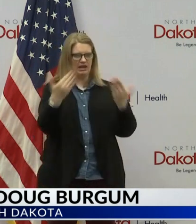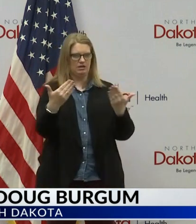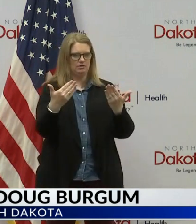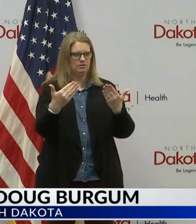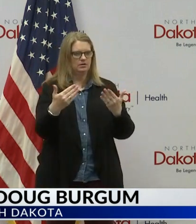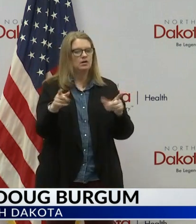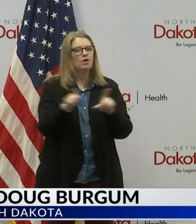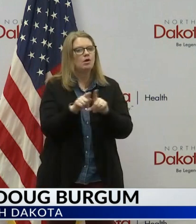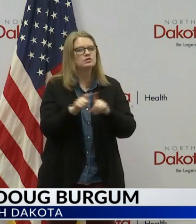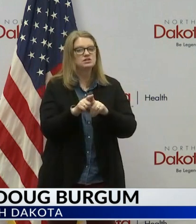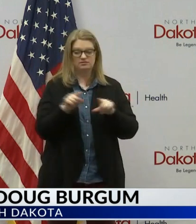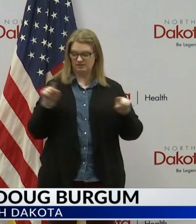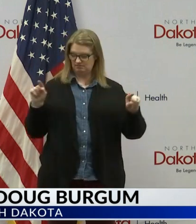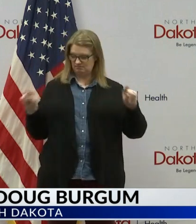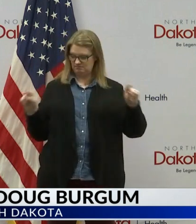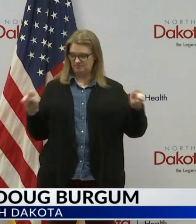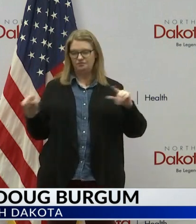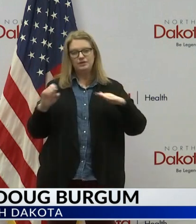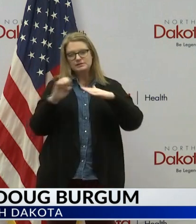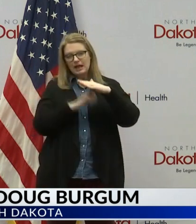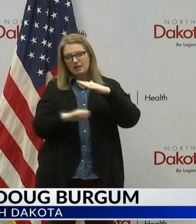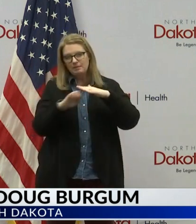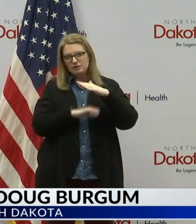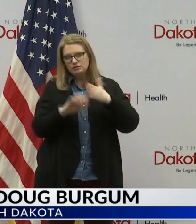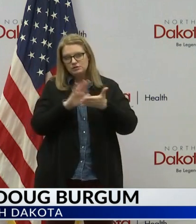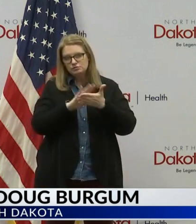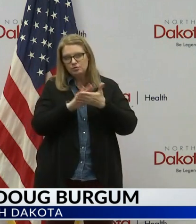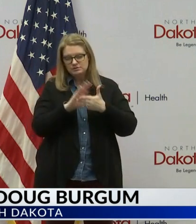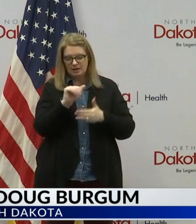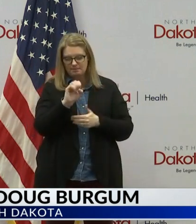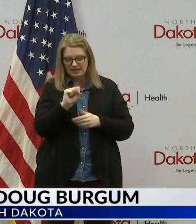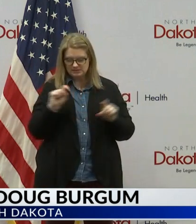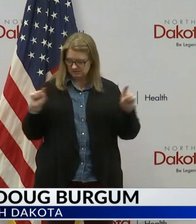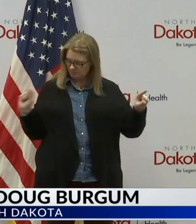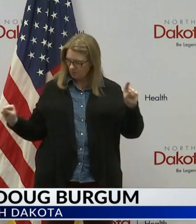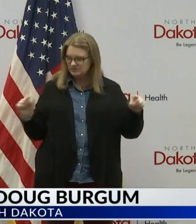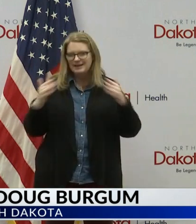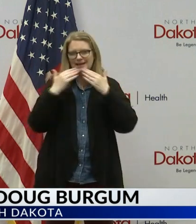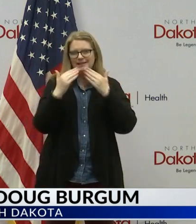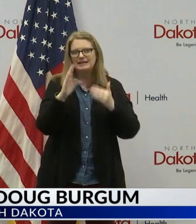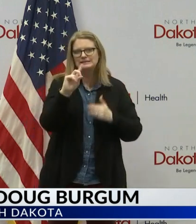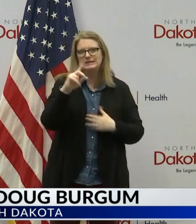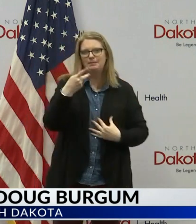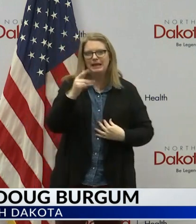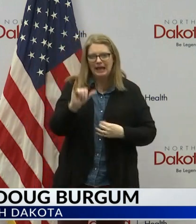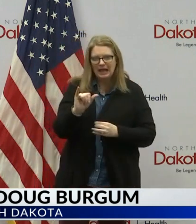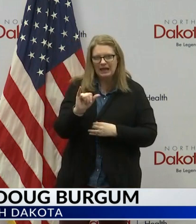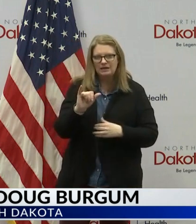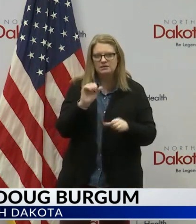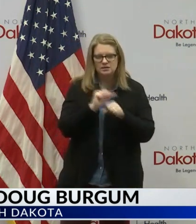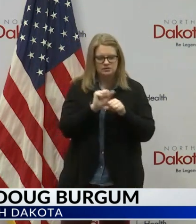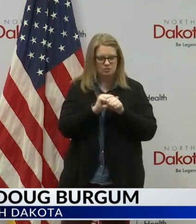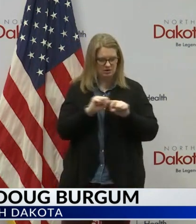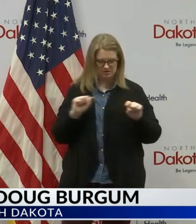BASES GET FROM GRAND FORBES AND MINOTE. A LOT OF CIVILIAN AND AIR SUPPORT OUTSIDE THE AIR BASE. WE THANK YOU FOR THAT.